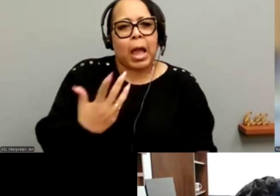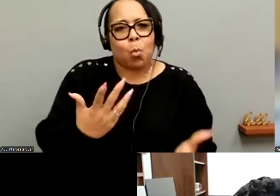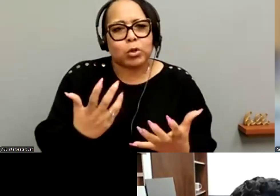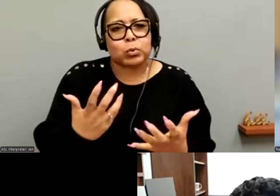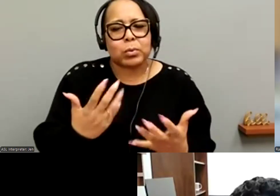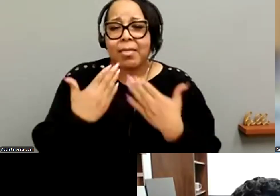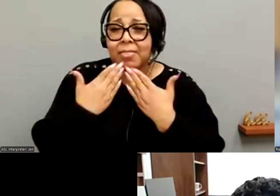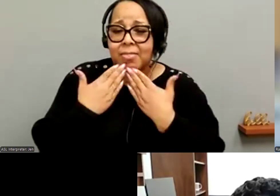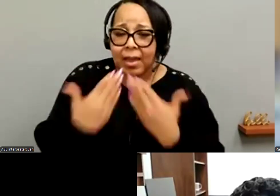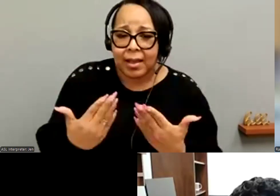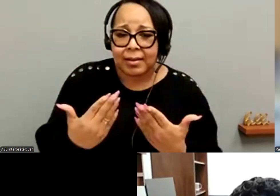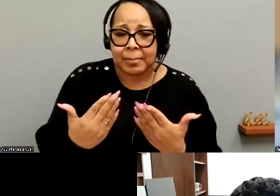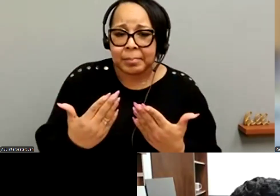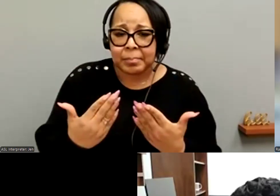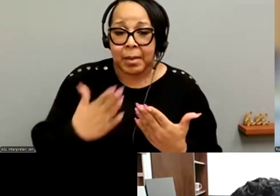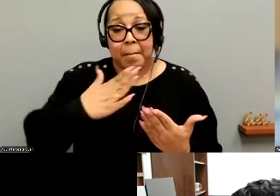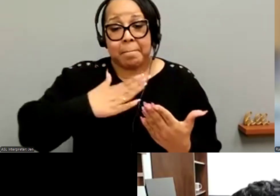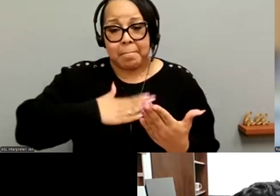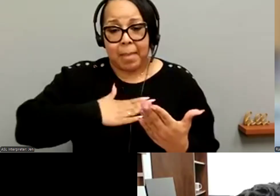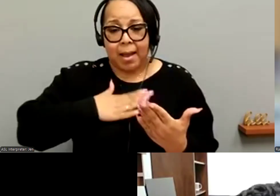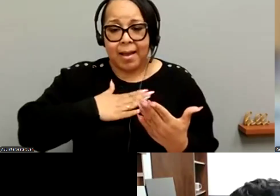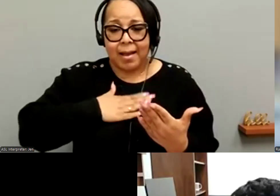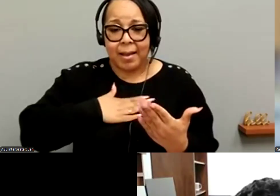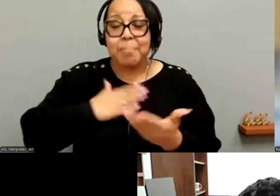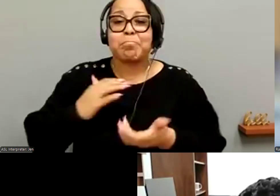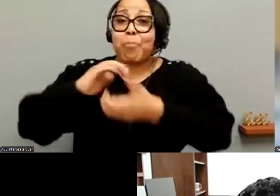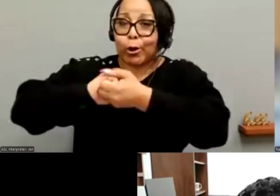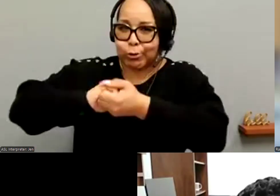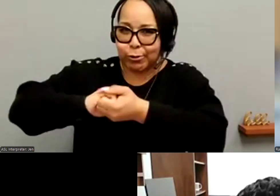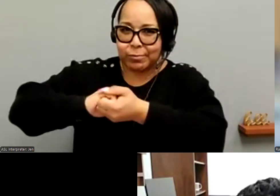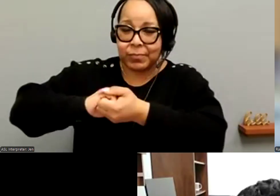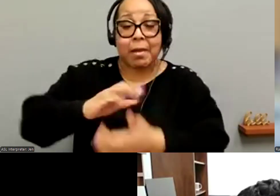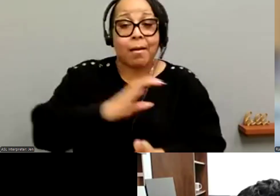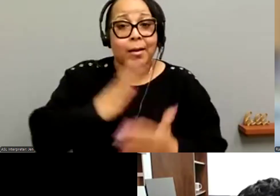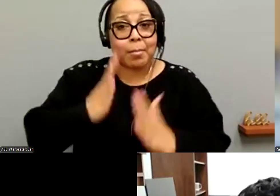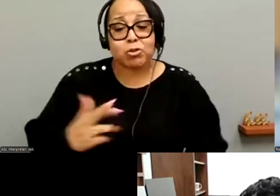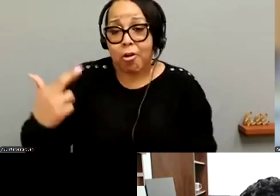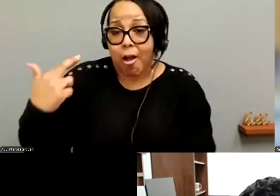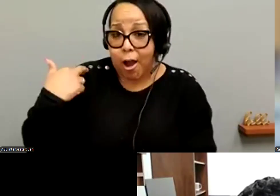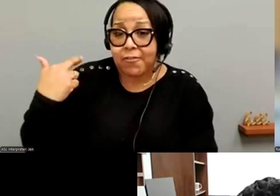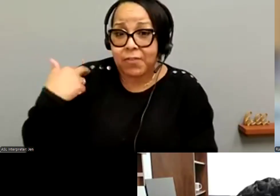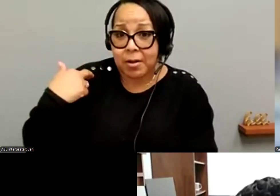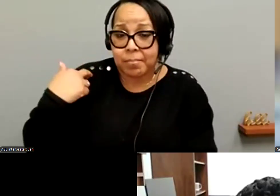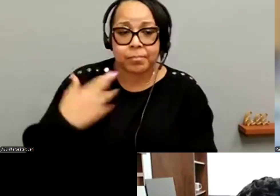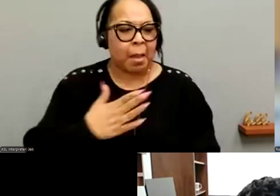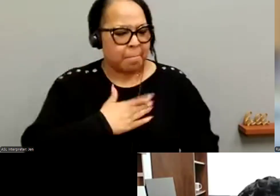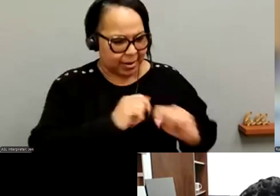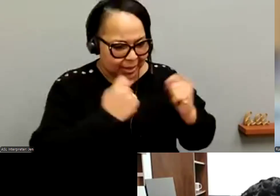13:13:50 thank my partner, Commissioner 13:13:51 Arfa, my team who took this on.